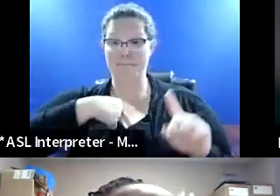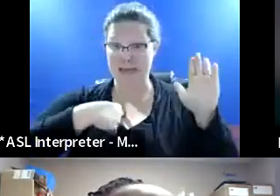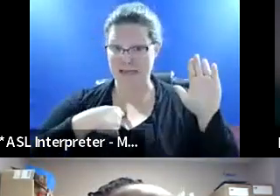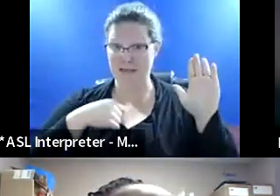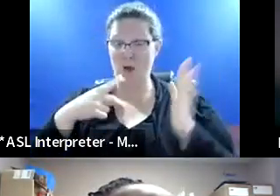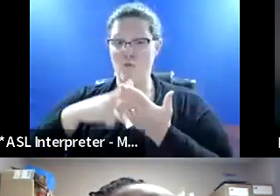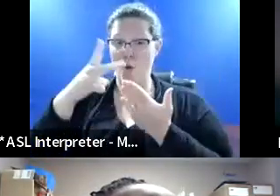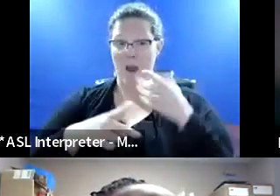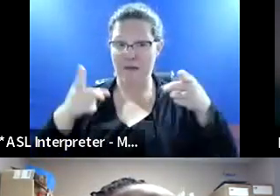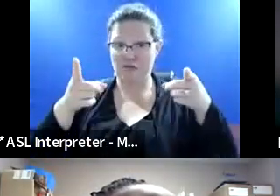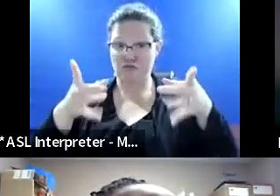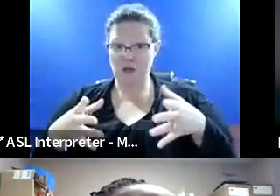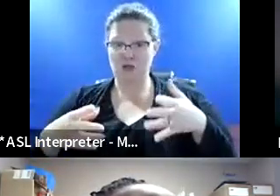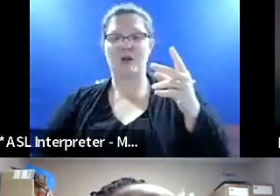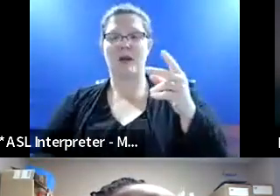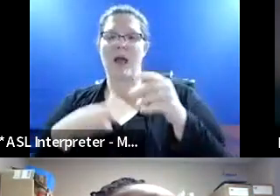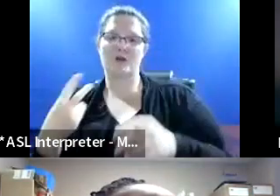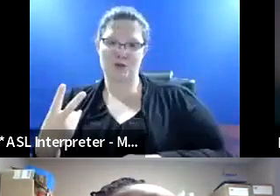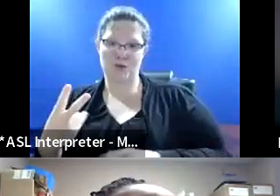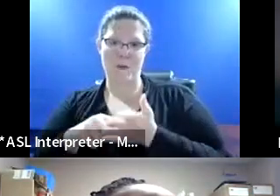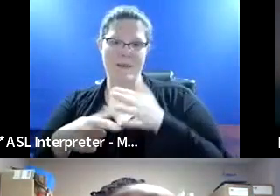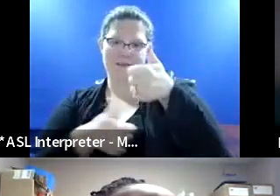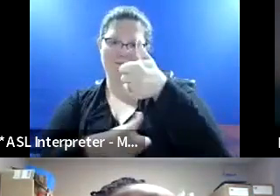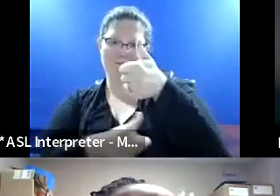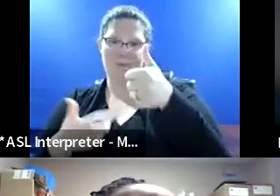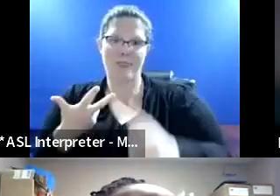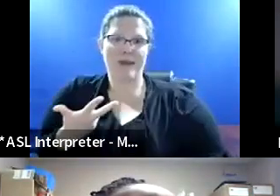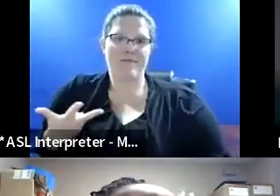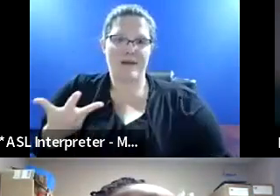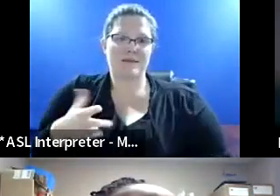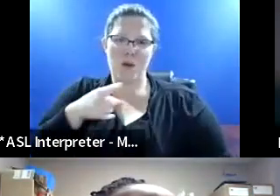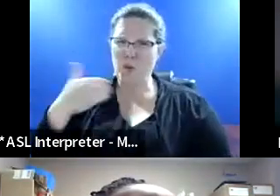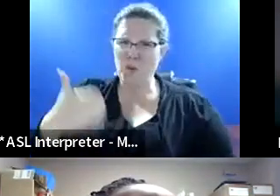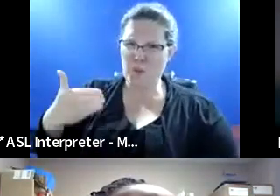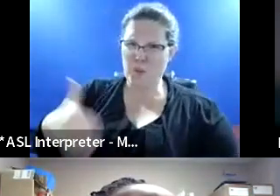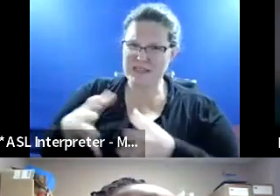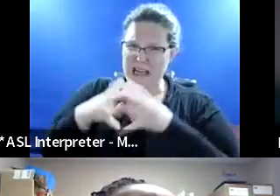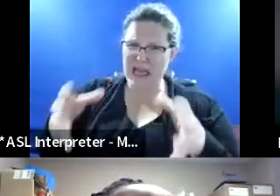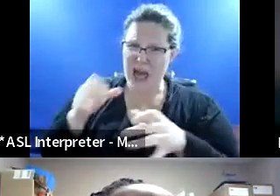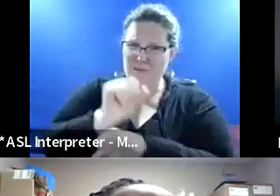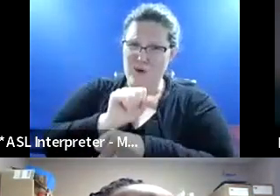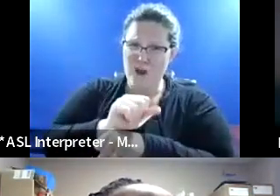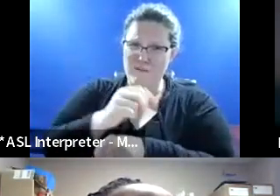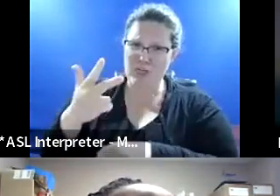I'M GOING TO GUESS THREE.